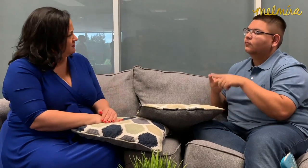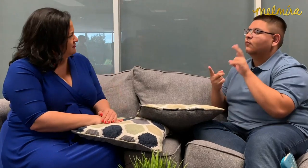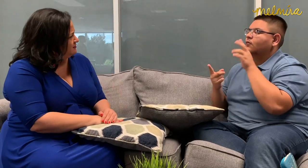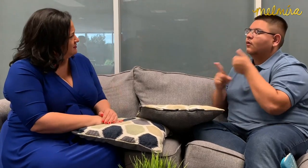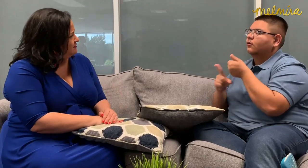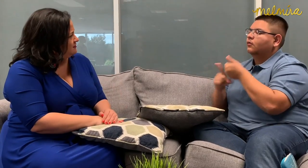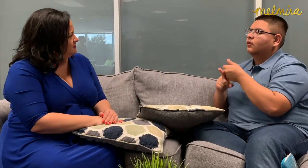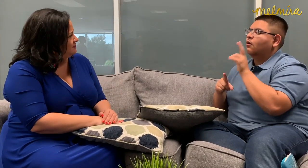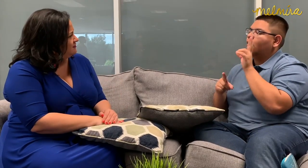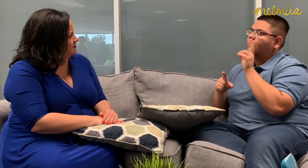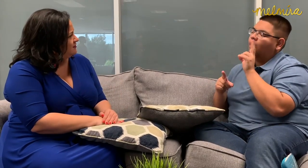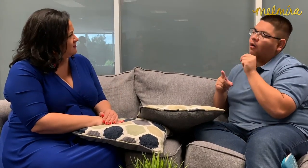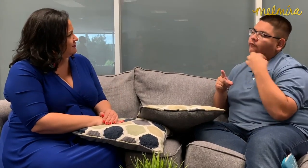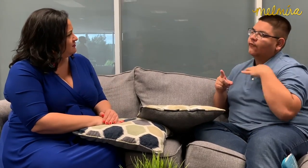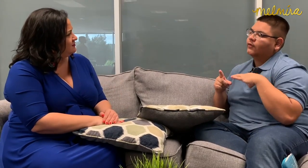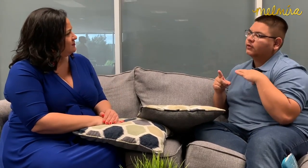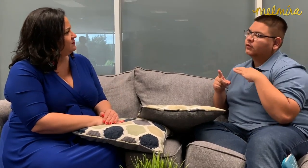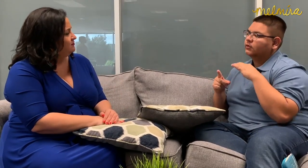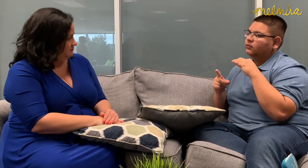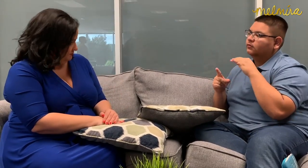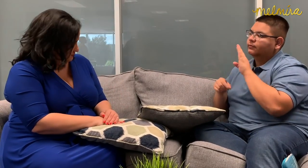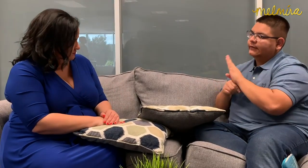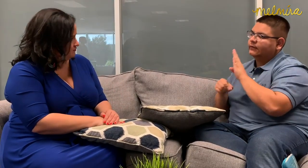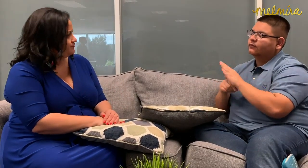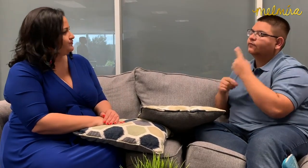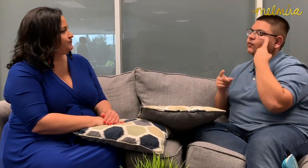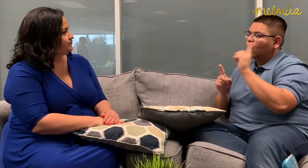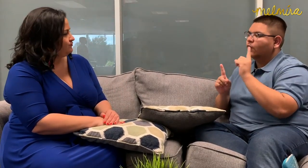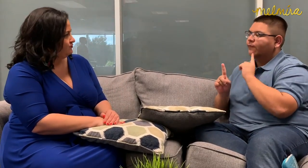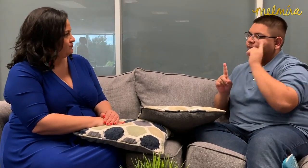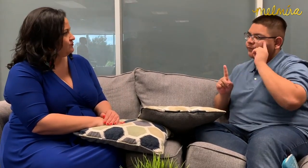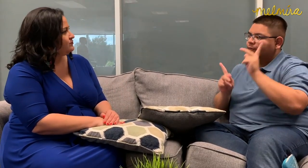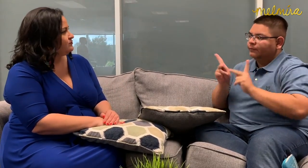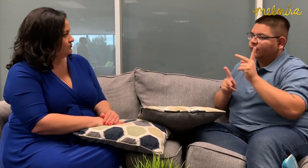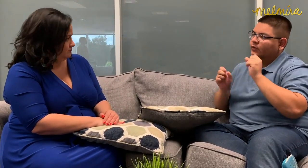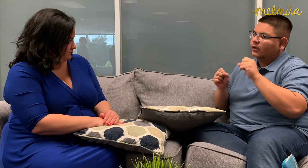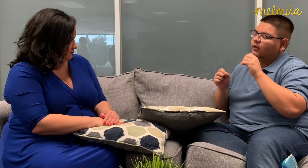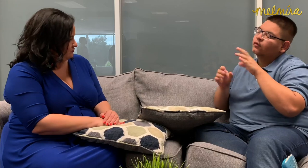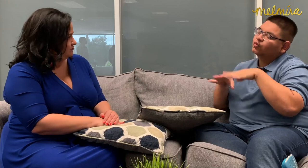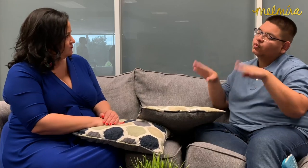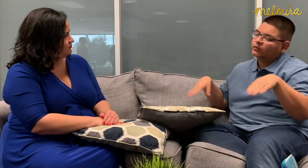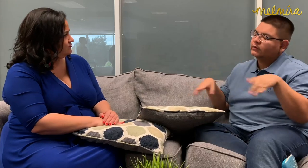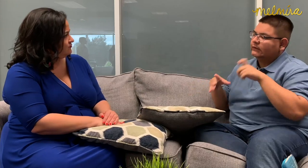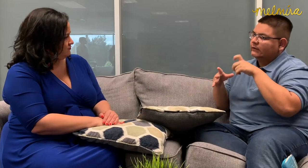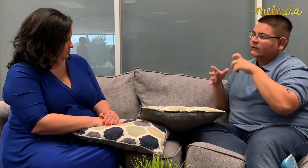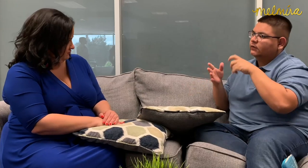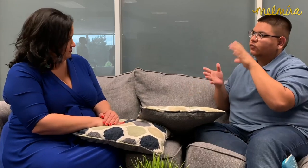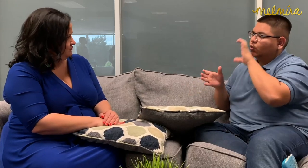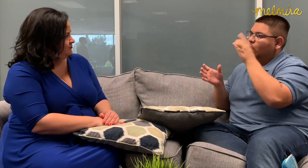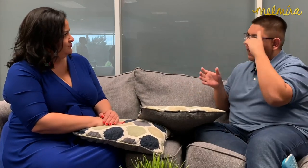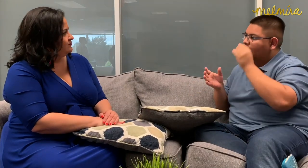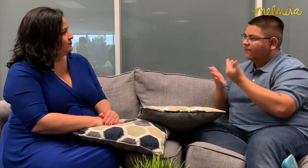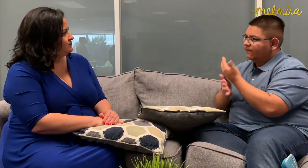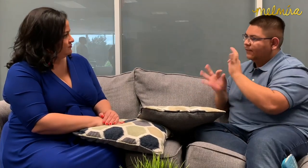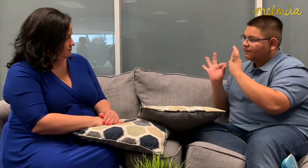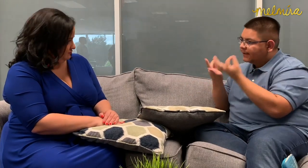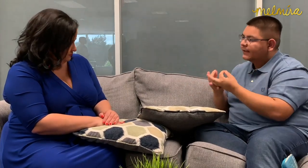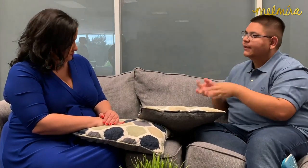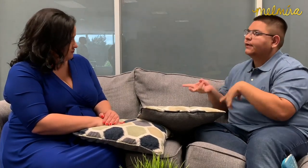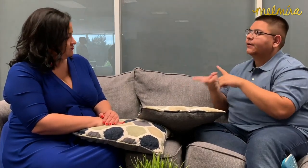It's a nonprofit organization for deaf children who are in need of new families,